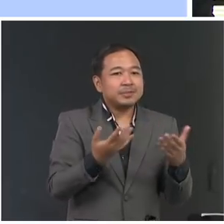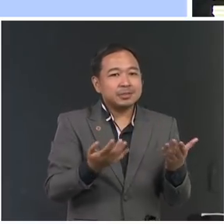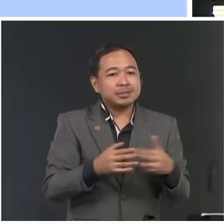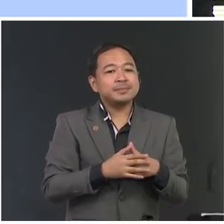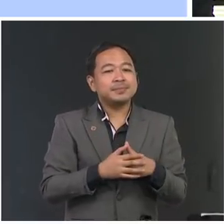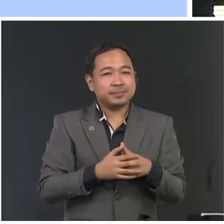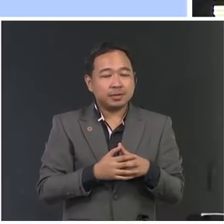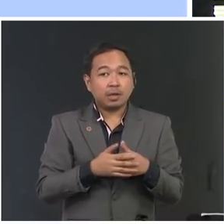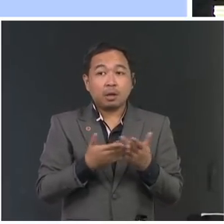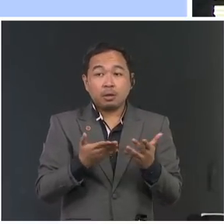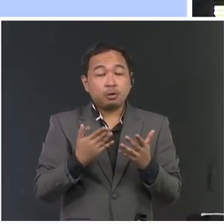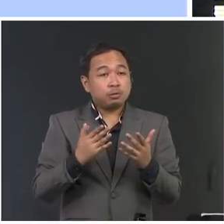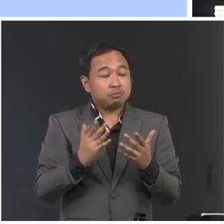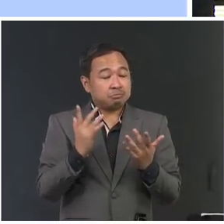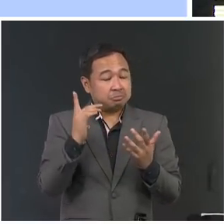Some children are learning sign language.